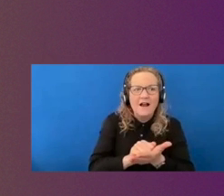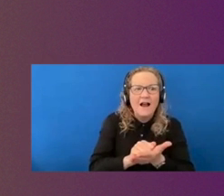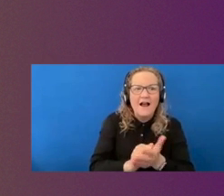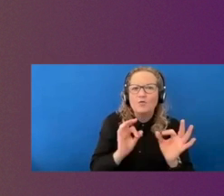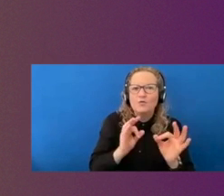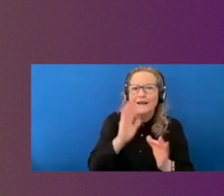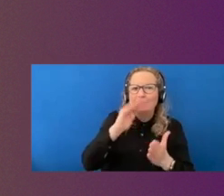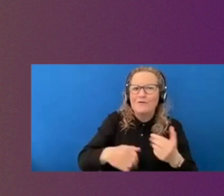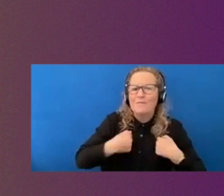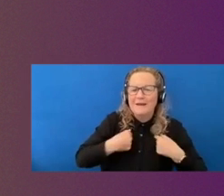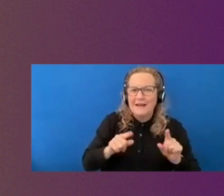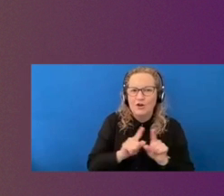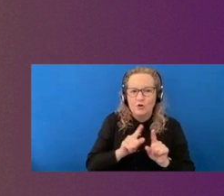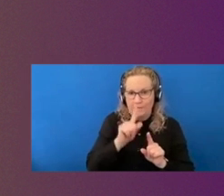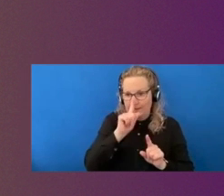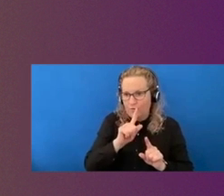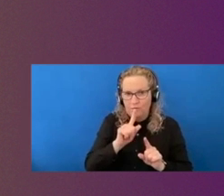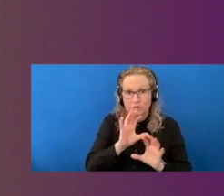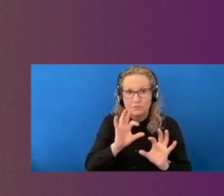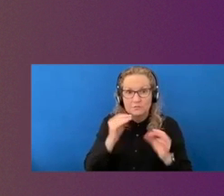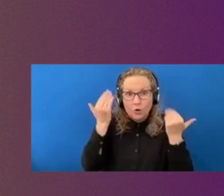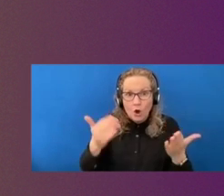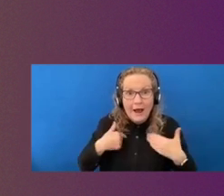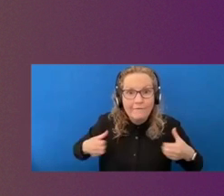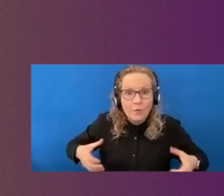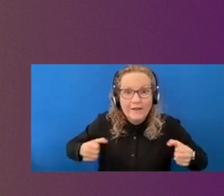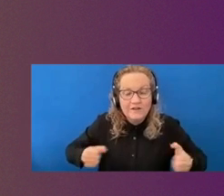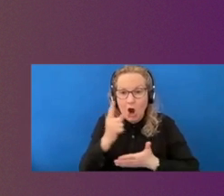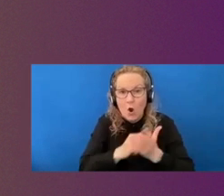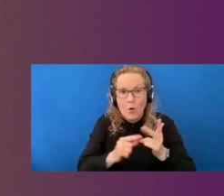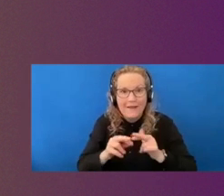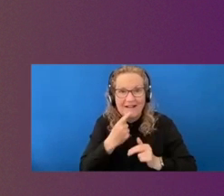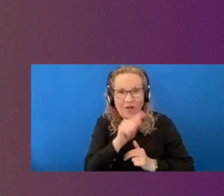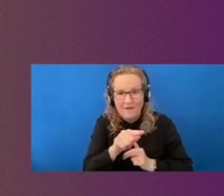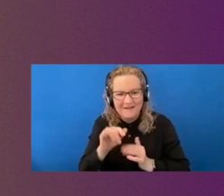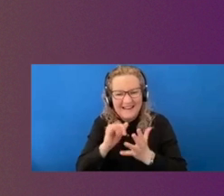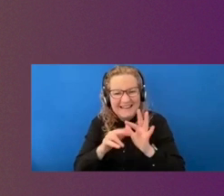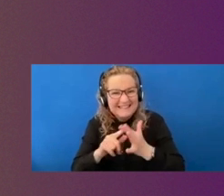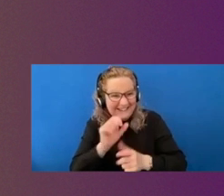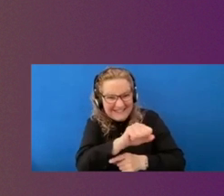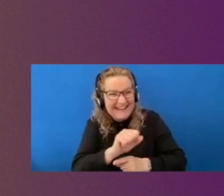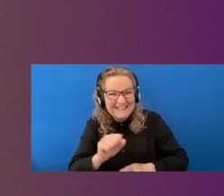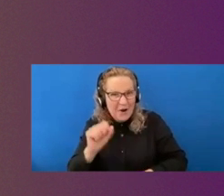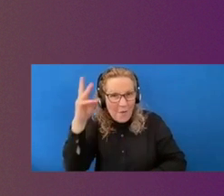um yeah it's really odd actually yeah it's it's weird hey so I found that to be yeah really really